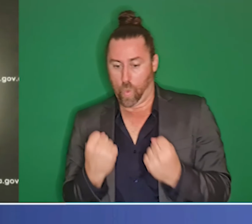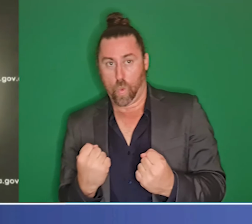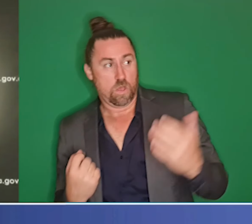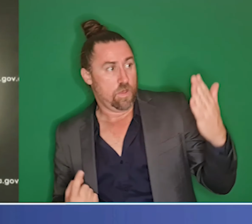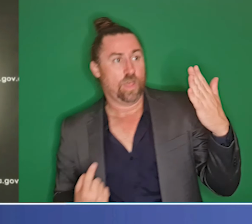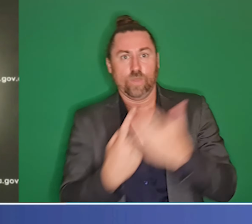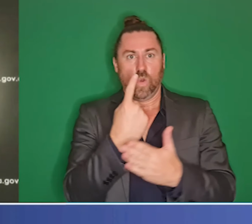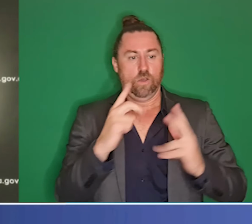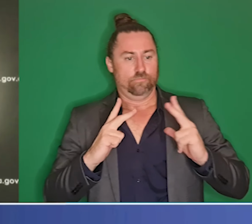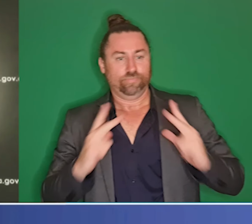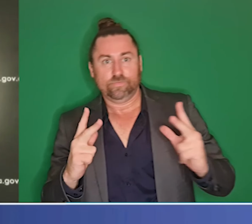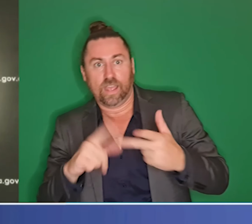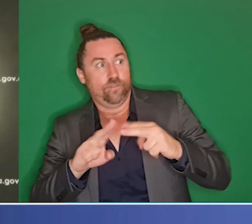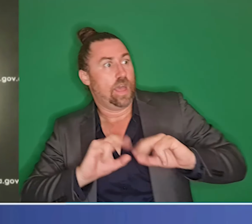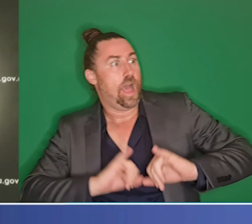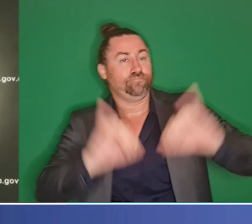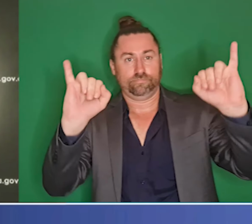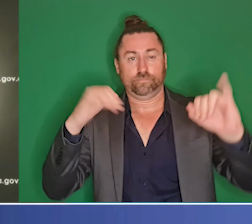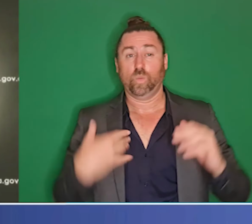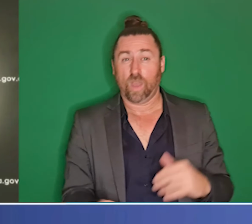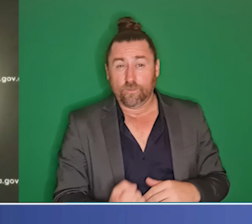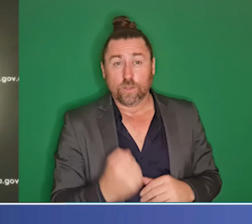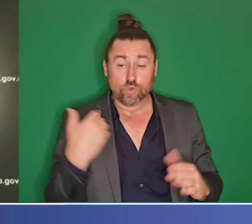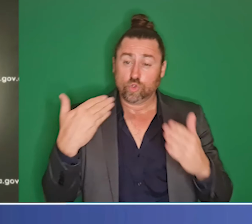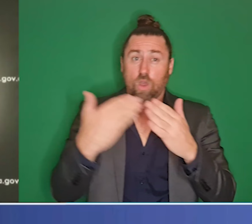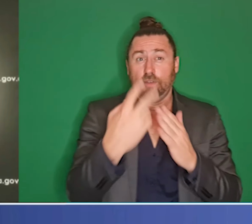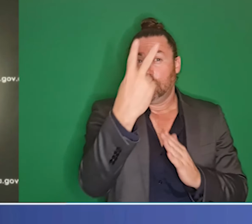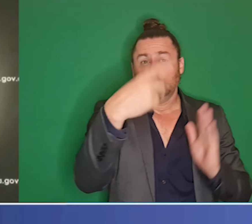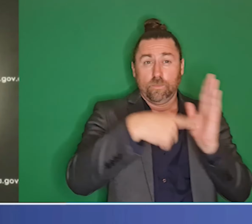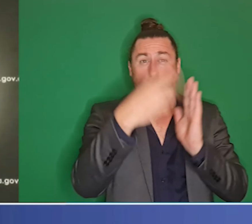We have provided over 2.3 million rapid antigen tests already